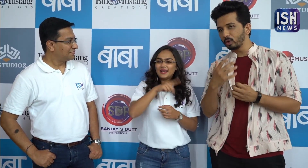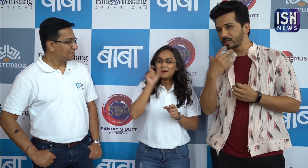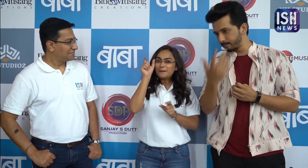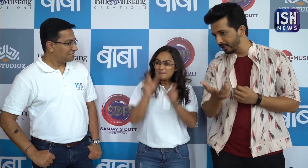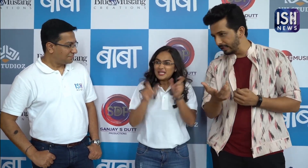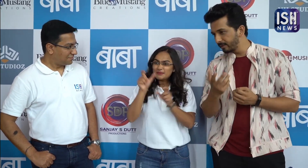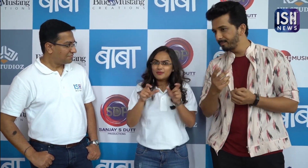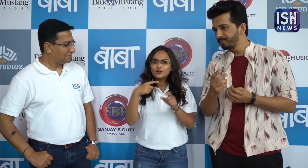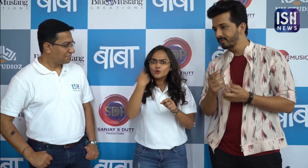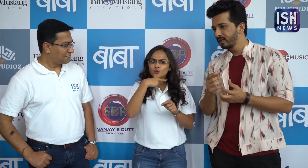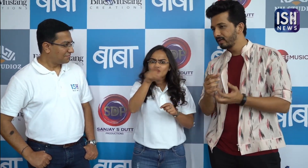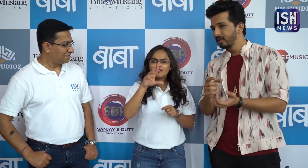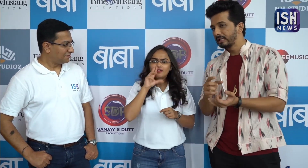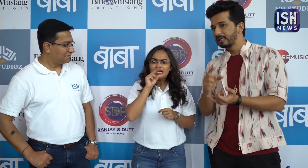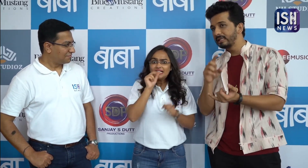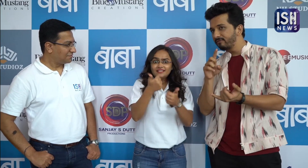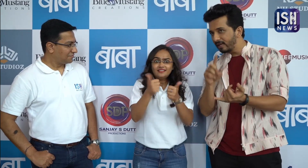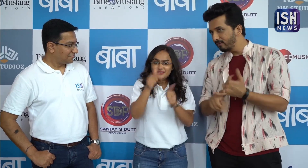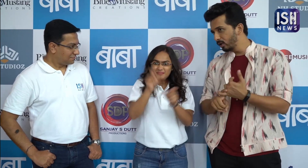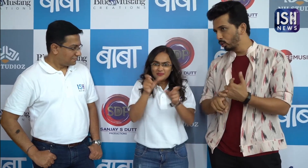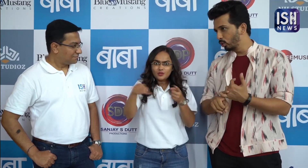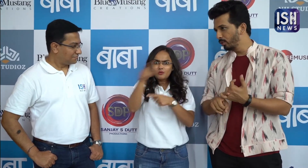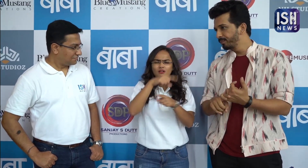the people who can not speak